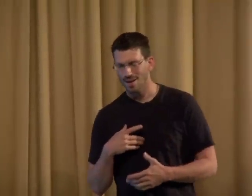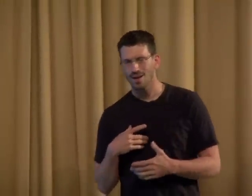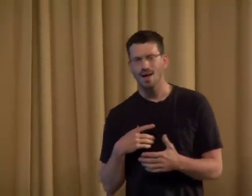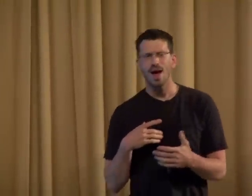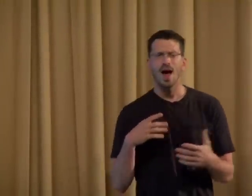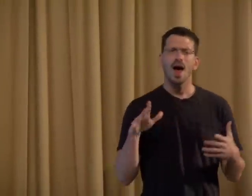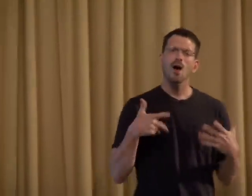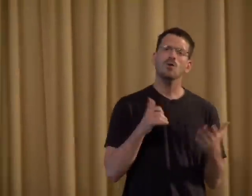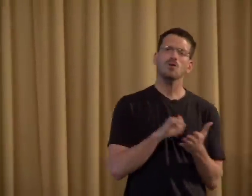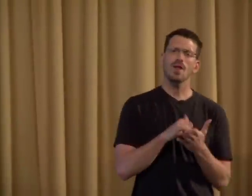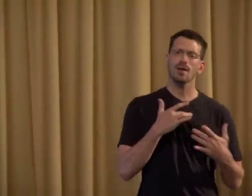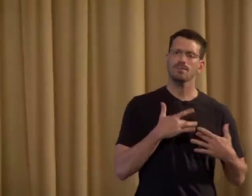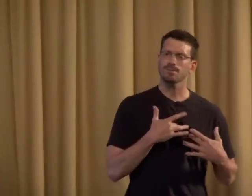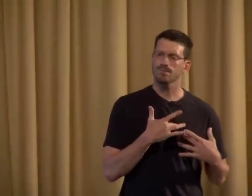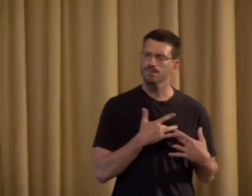How? By treasuring our hearts. By appreciating things every day, every moment. By being playful. Being silly. If we see a mess, clean it up; if we see someone in pain, help them.